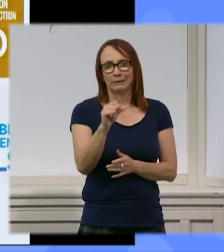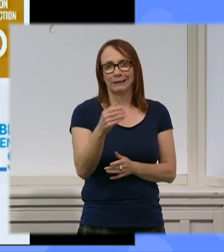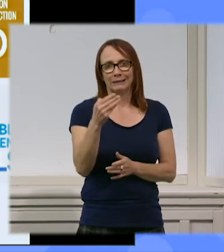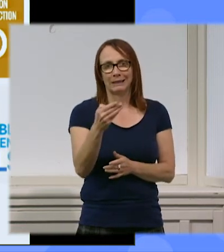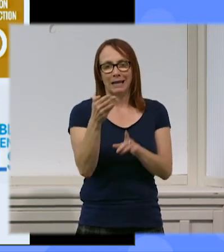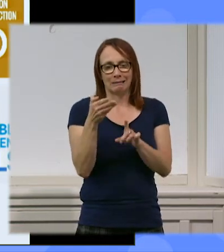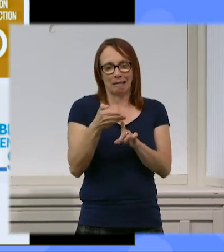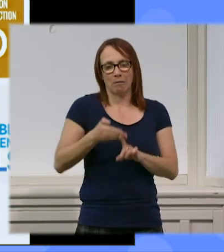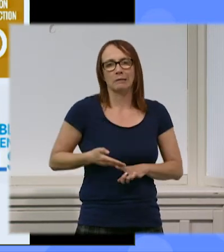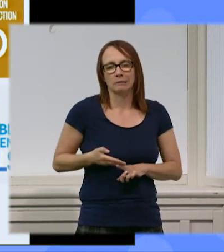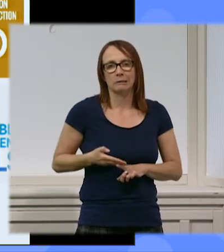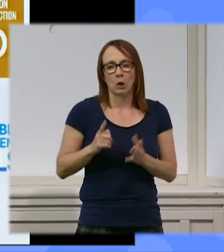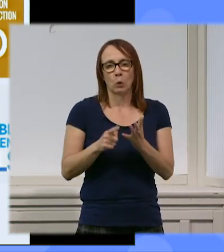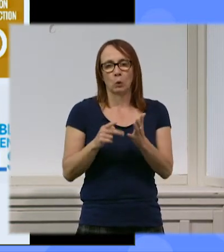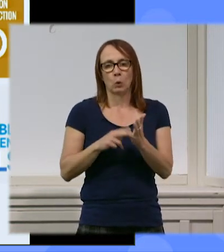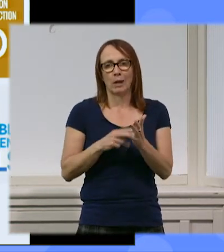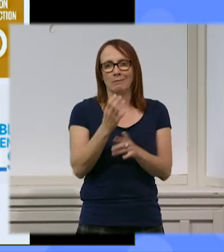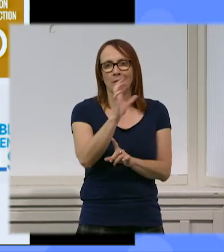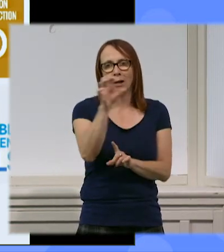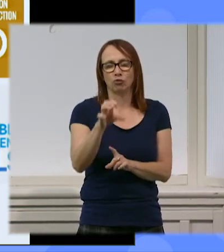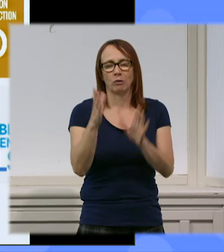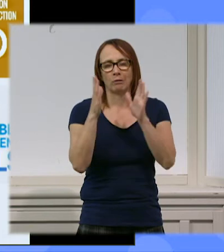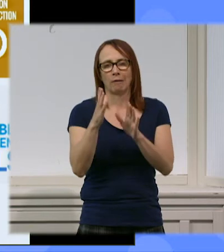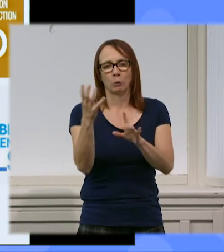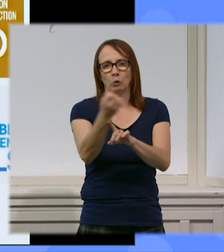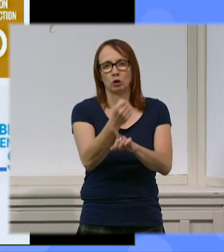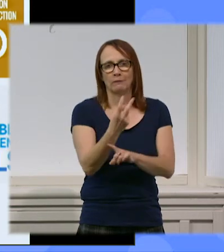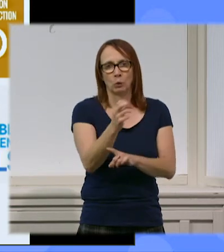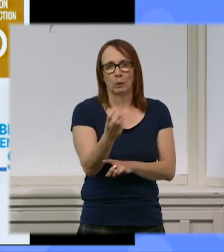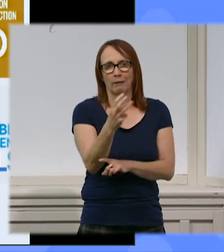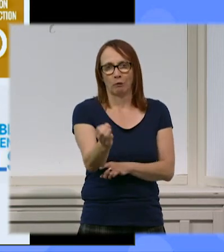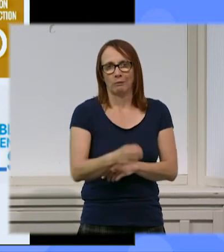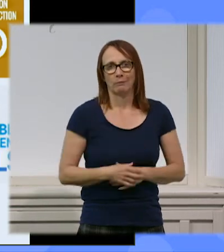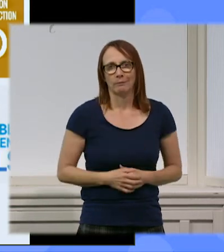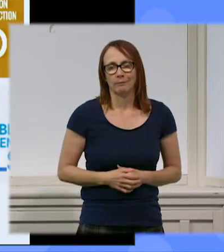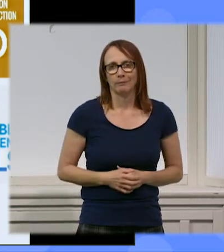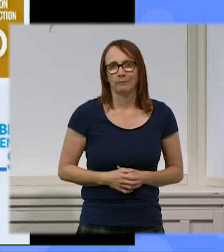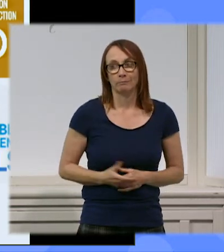expected to achieve by 2030 and so the goals are on the slide and you'll also